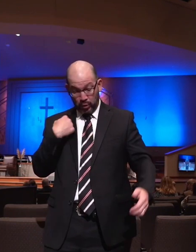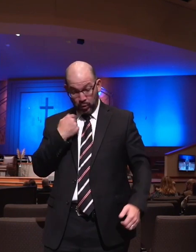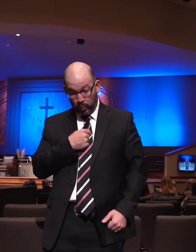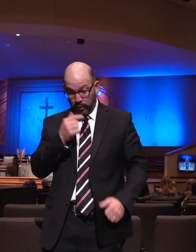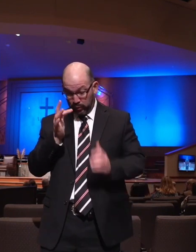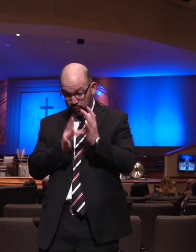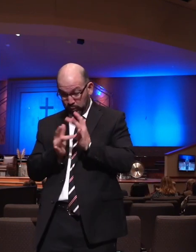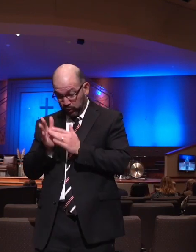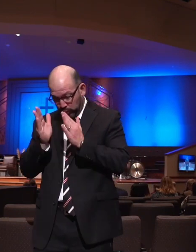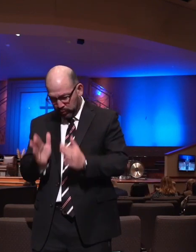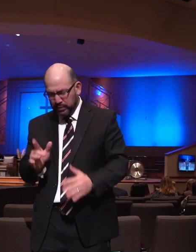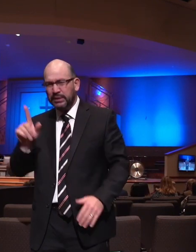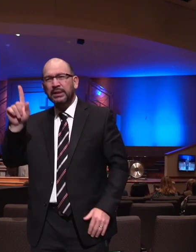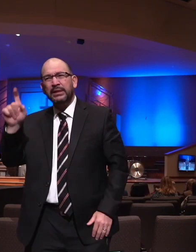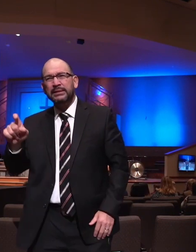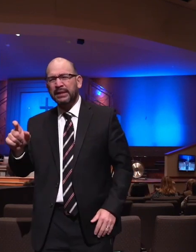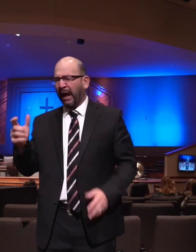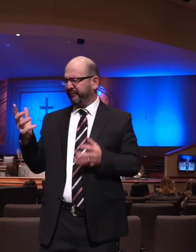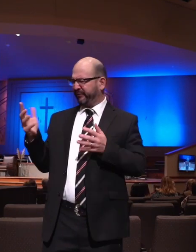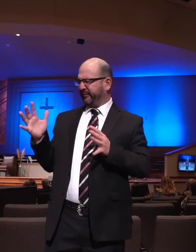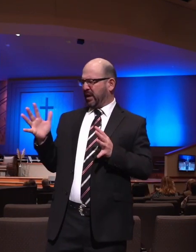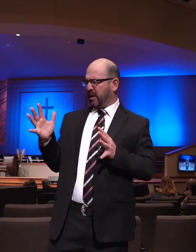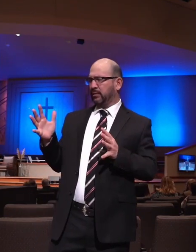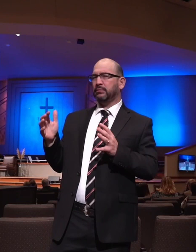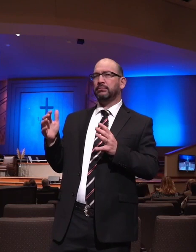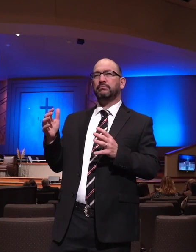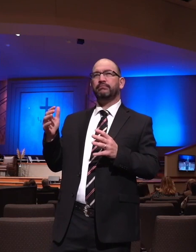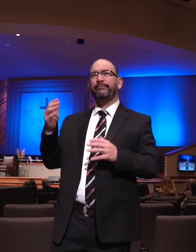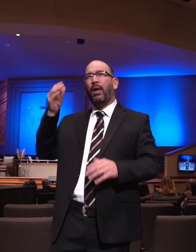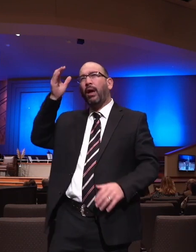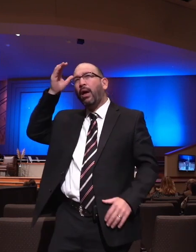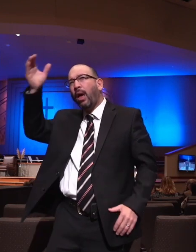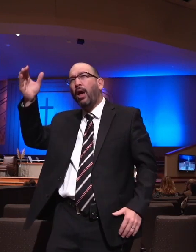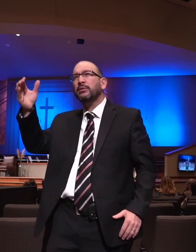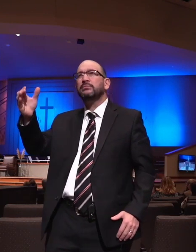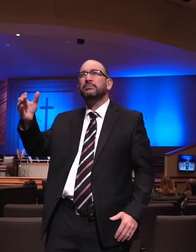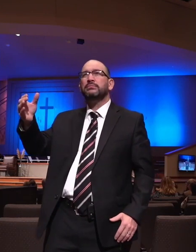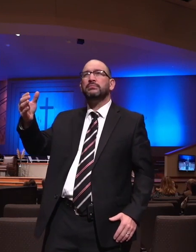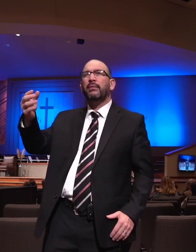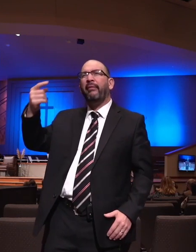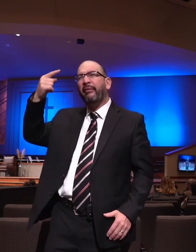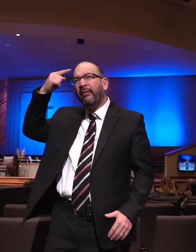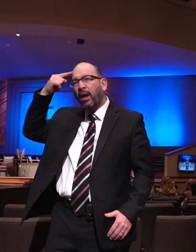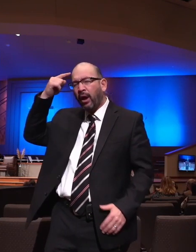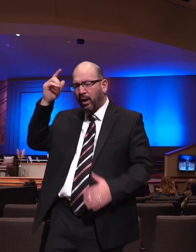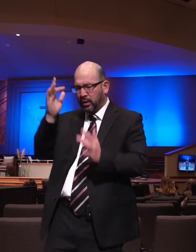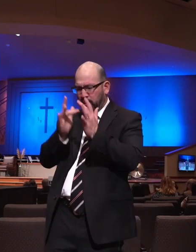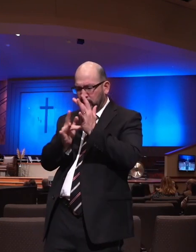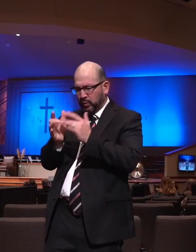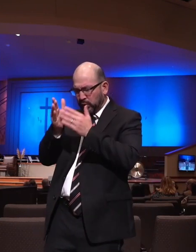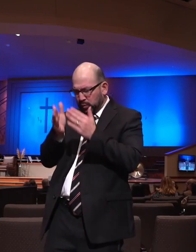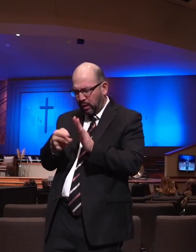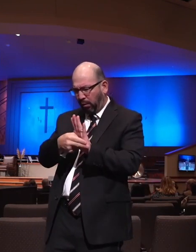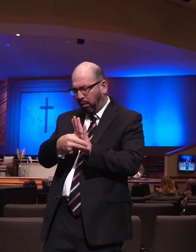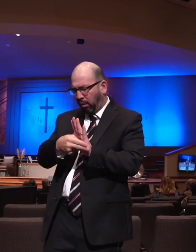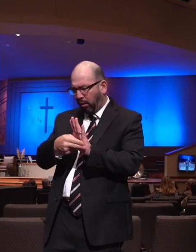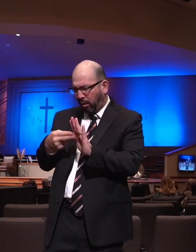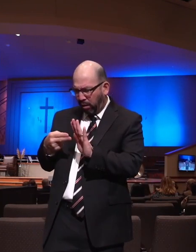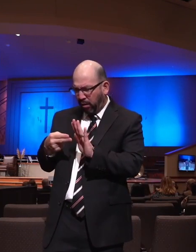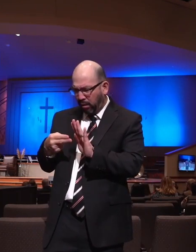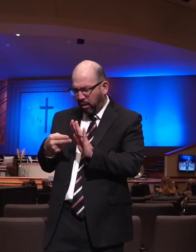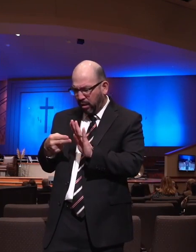this why are we so stigmatized by the pigmentation of somebody's skin